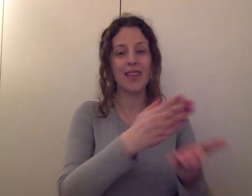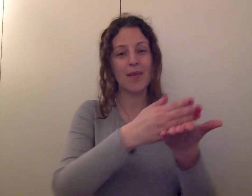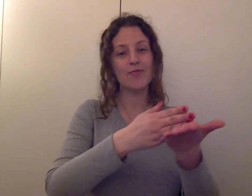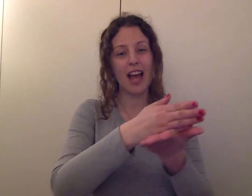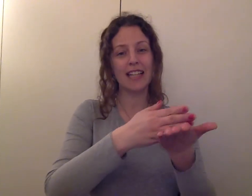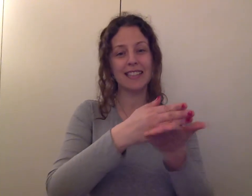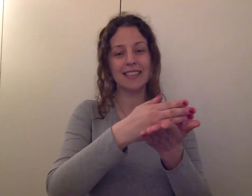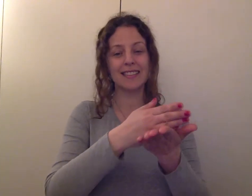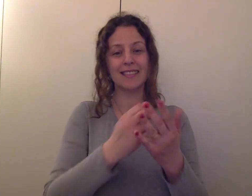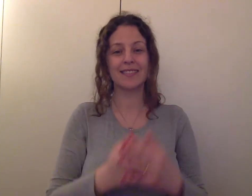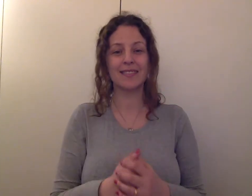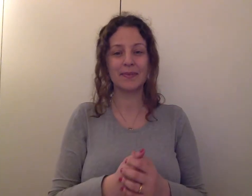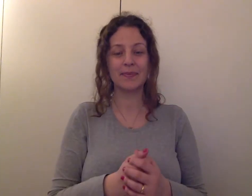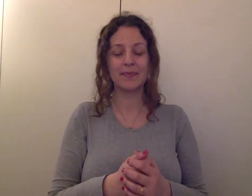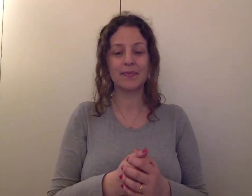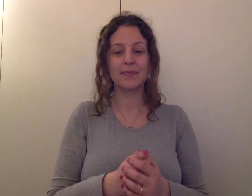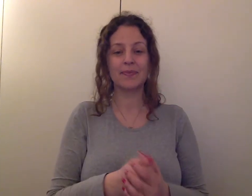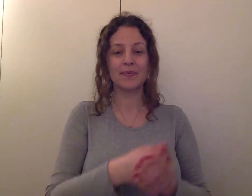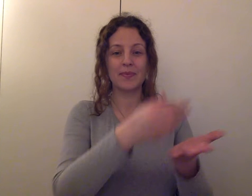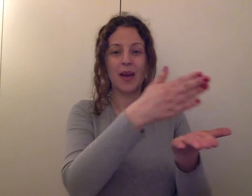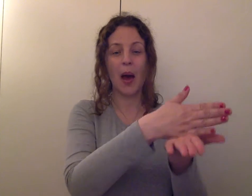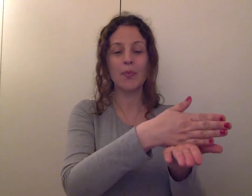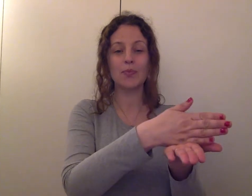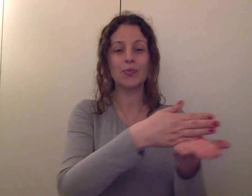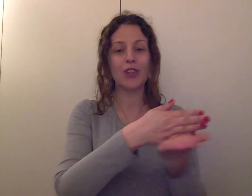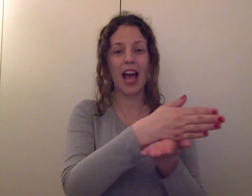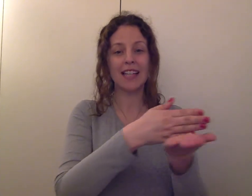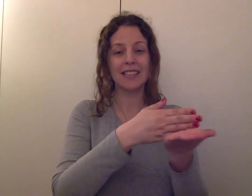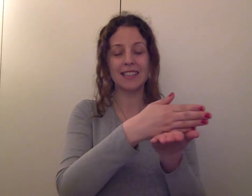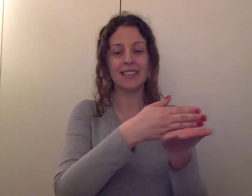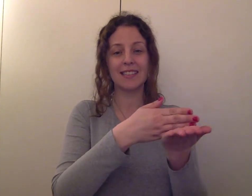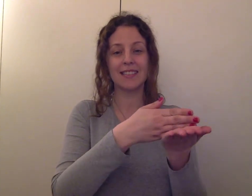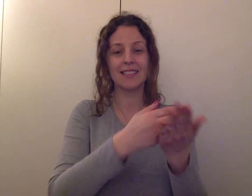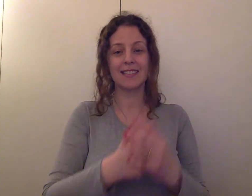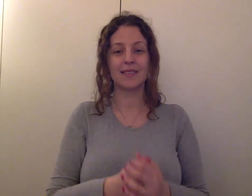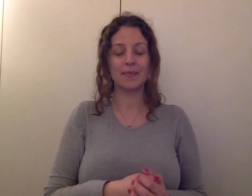BREAD